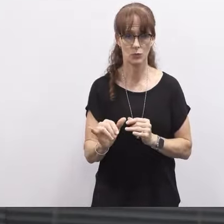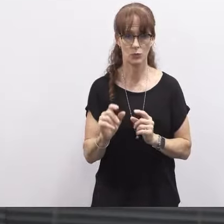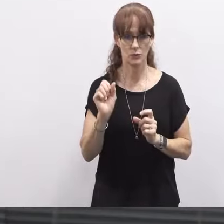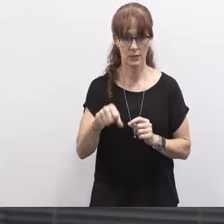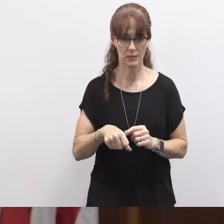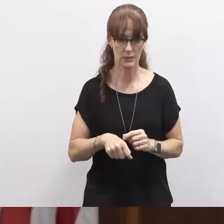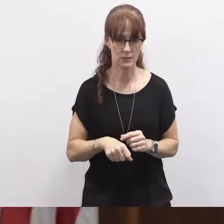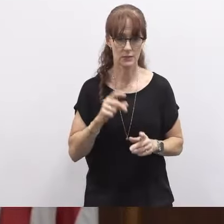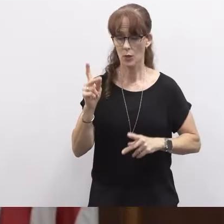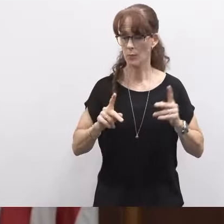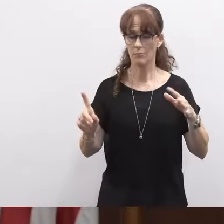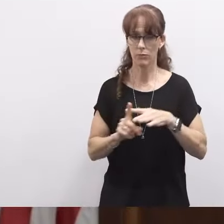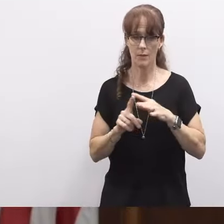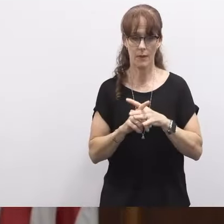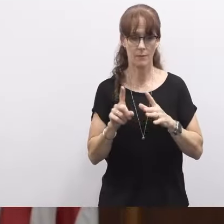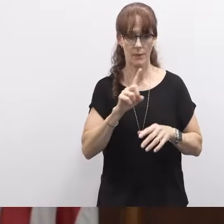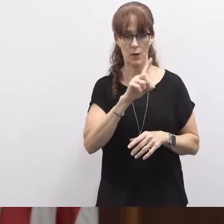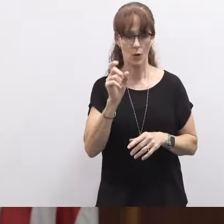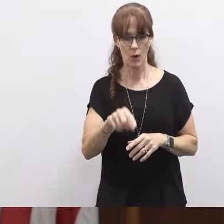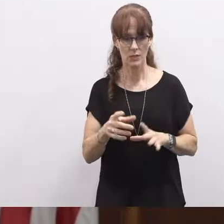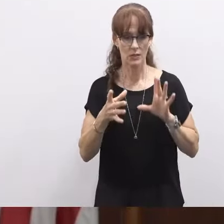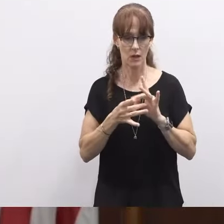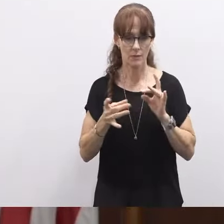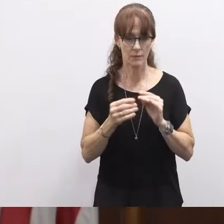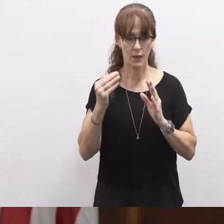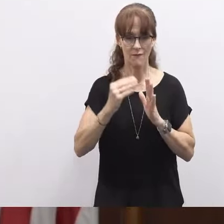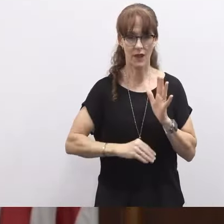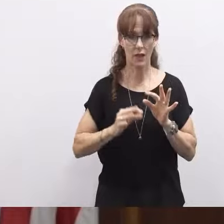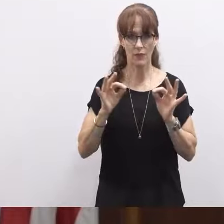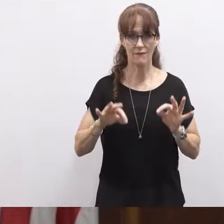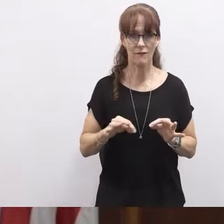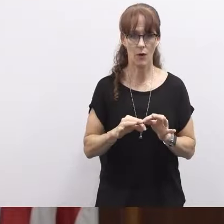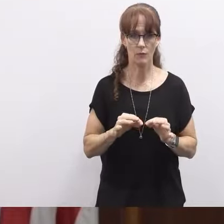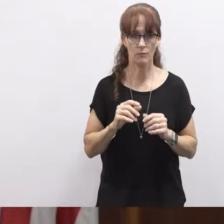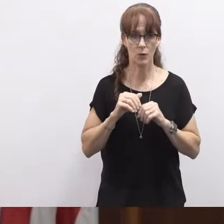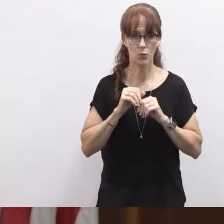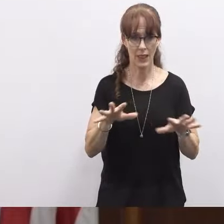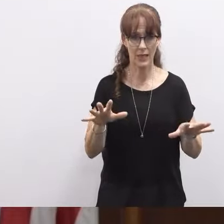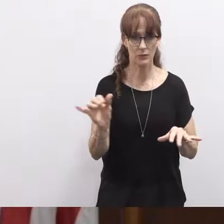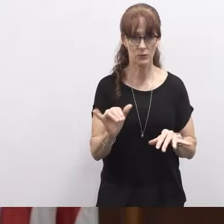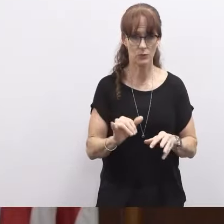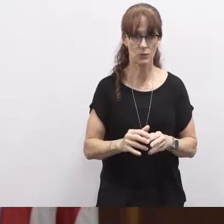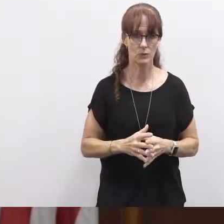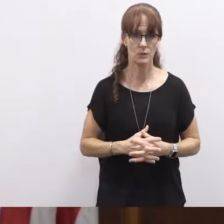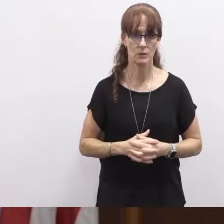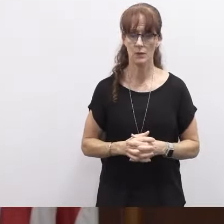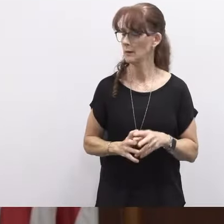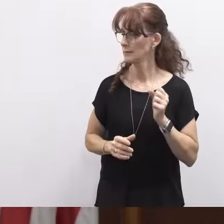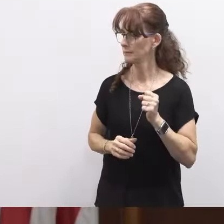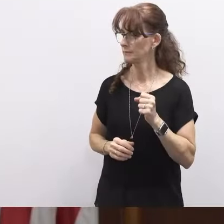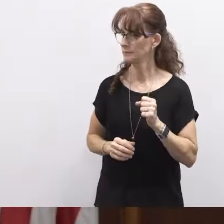So if people bring up questions or comments and they don't fill out the form, that there's a way to relay those to us as well? Yes. - Great, thank you.